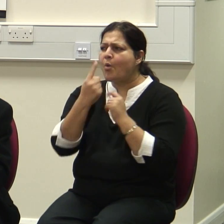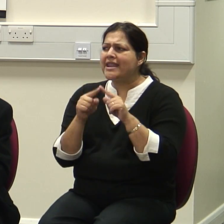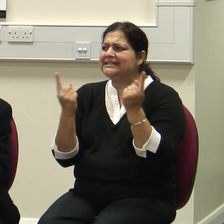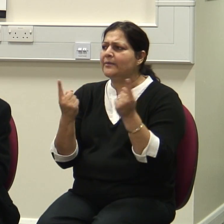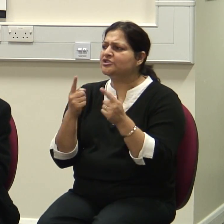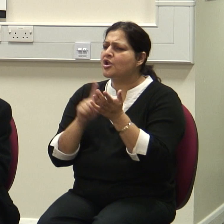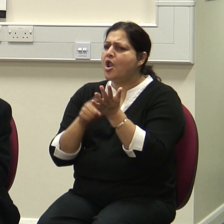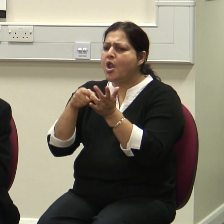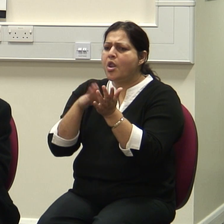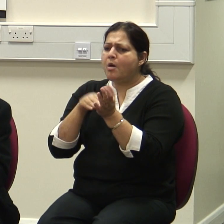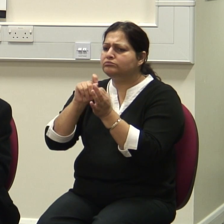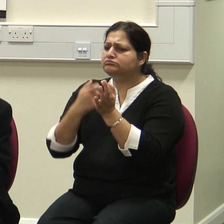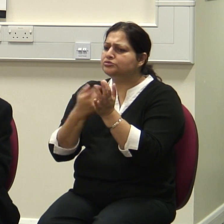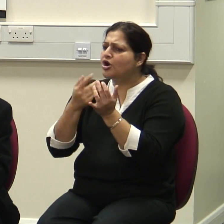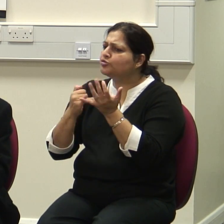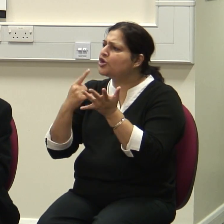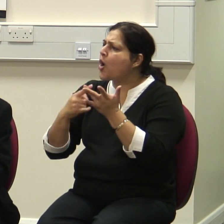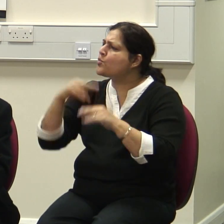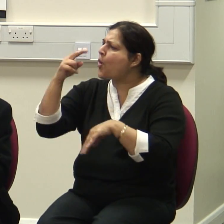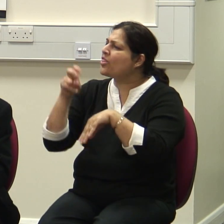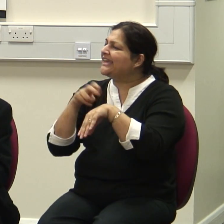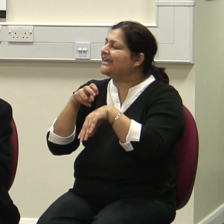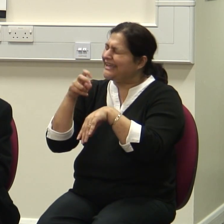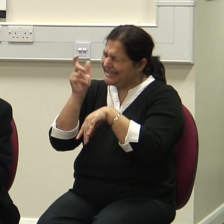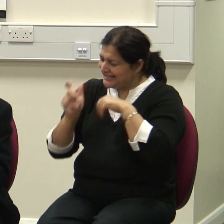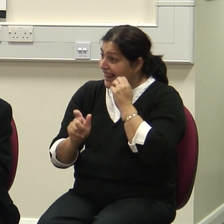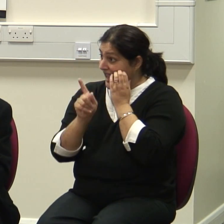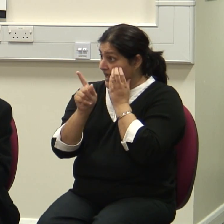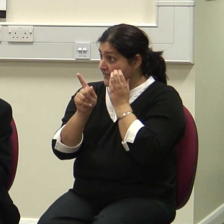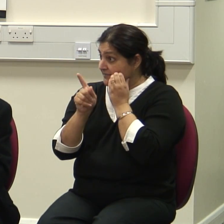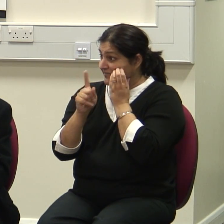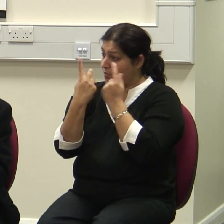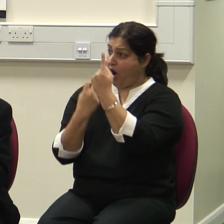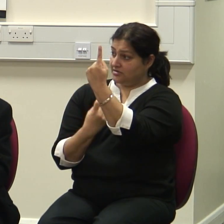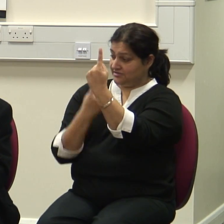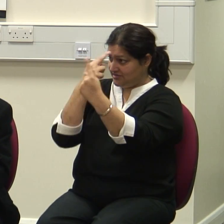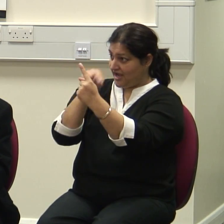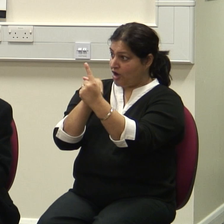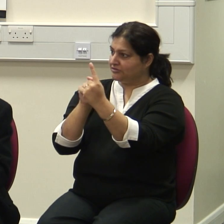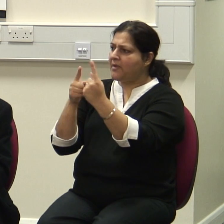and that was in northern Italy – there were no psychiatrists at the turn of the century who were Jewish.